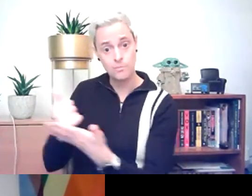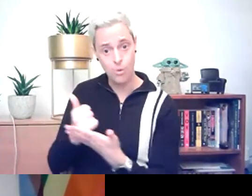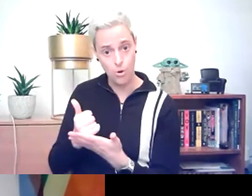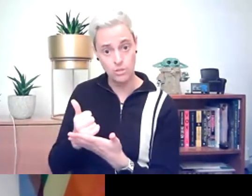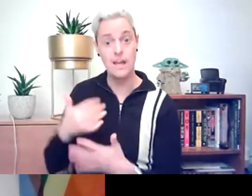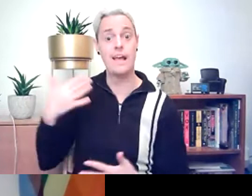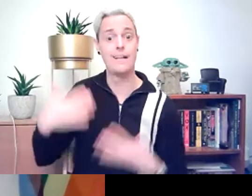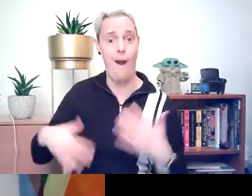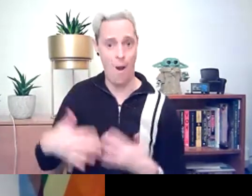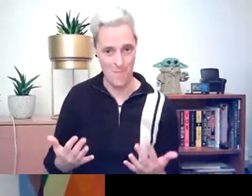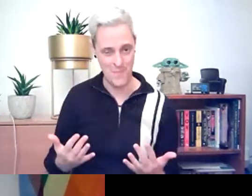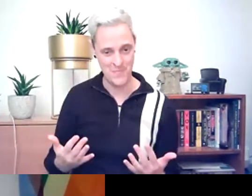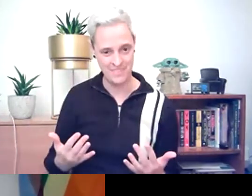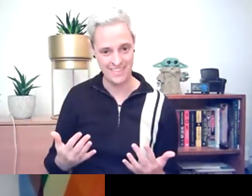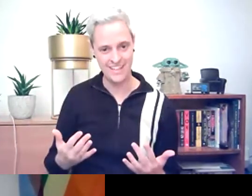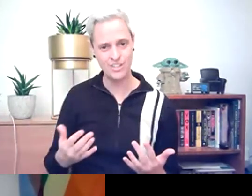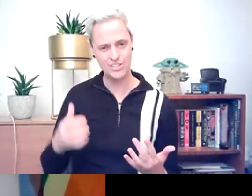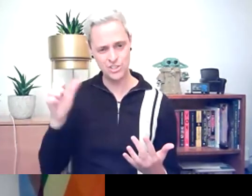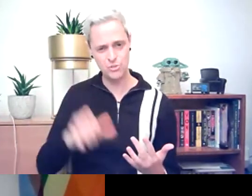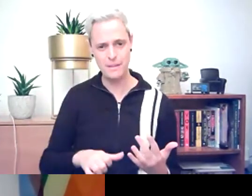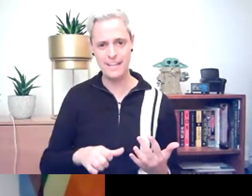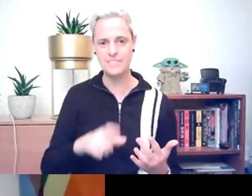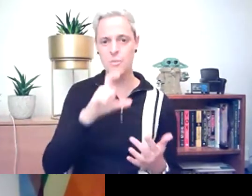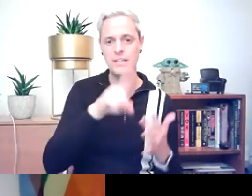kind of sits down rather than trans up, I guess.